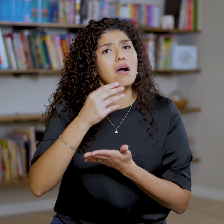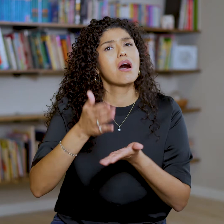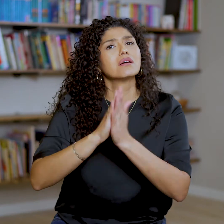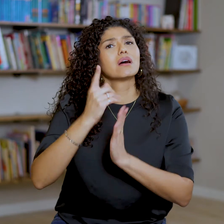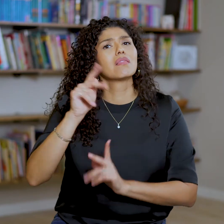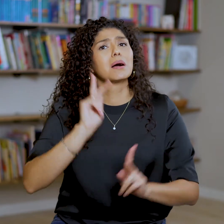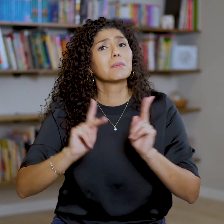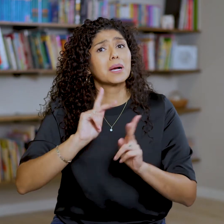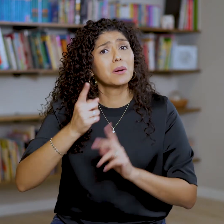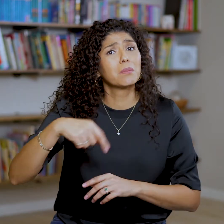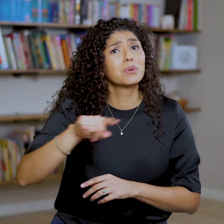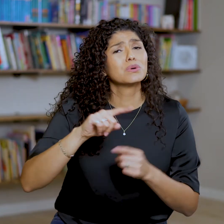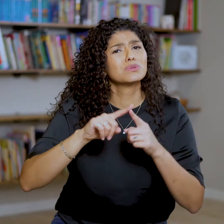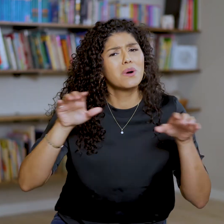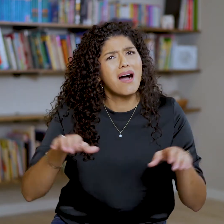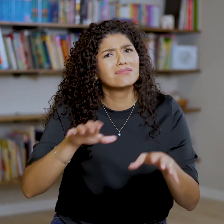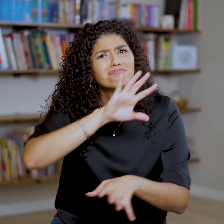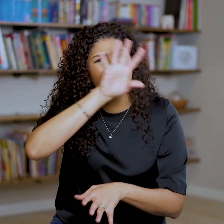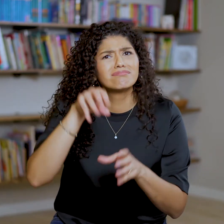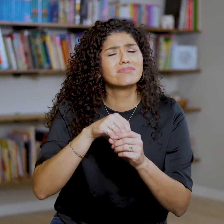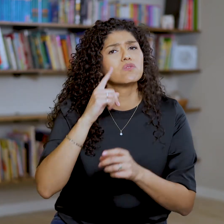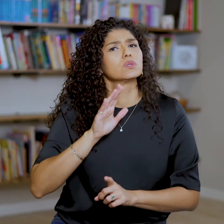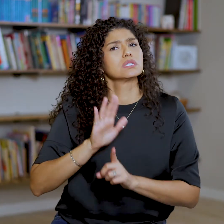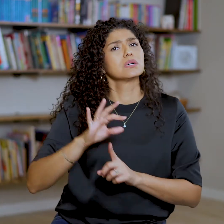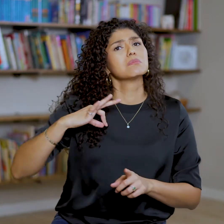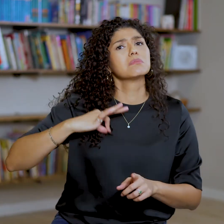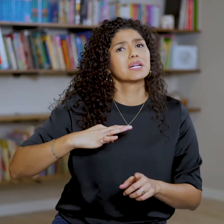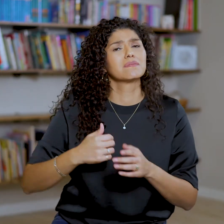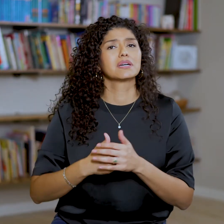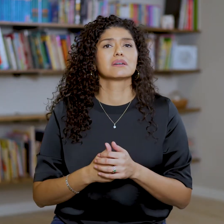and asks the people to intercede on his behalf.